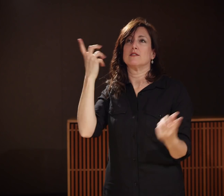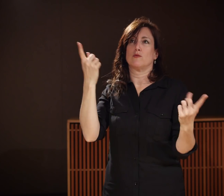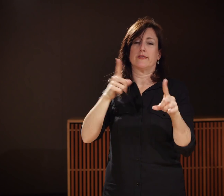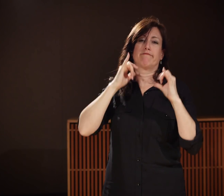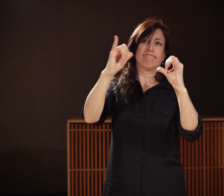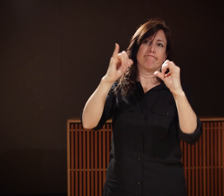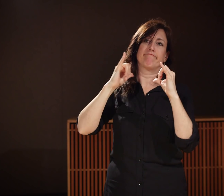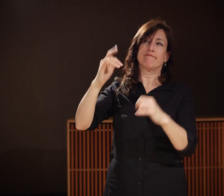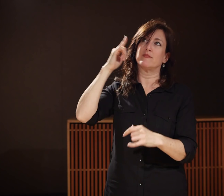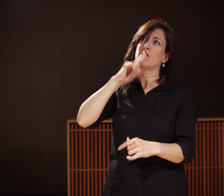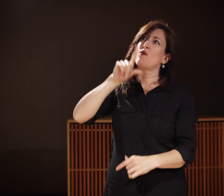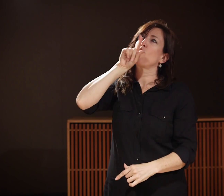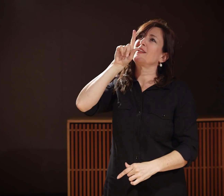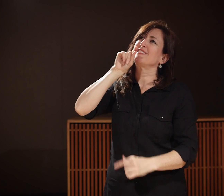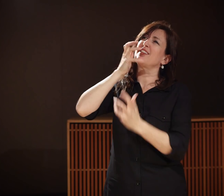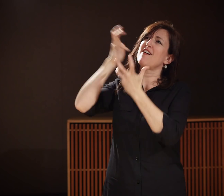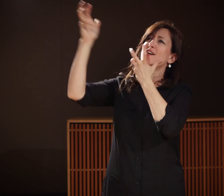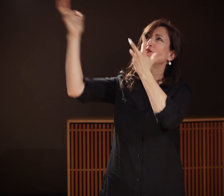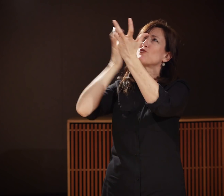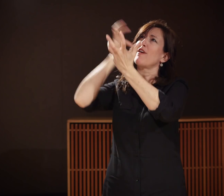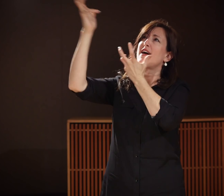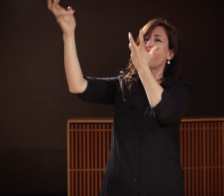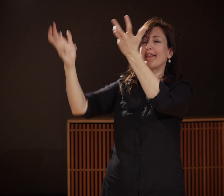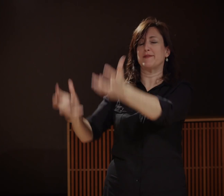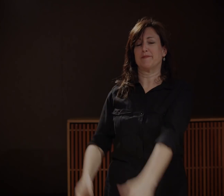This is what it sounds like When doves cry